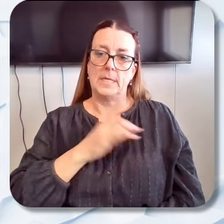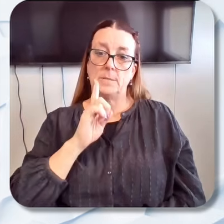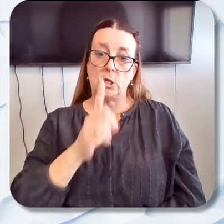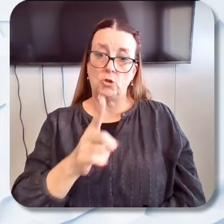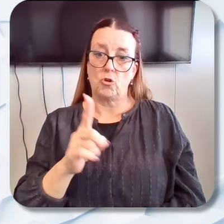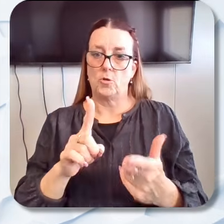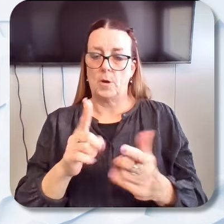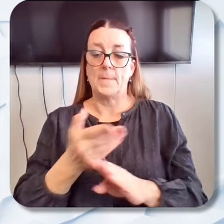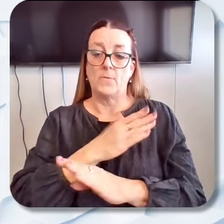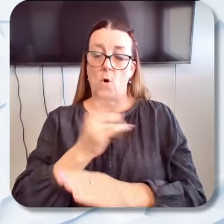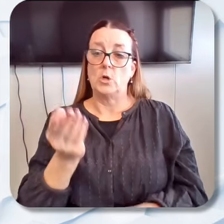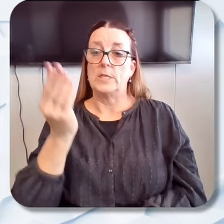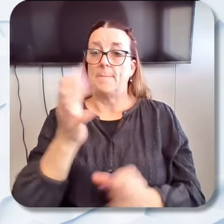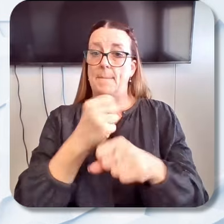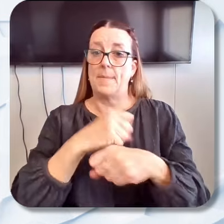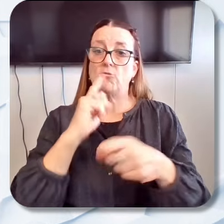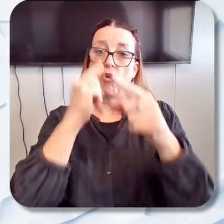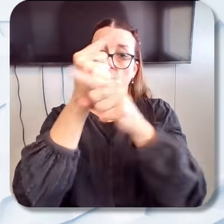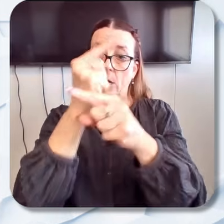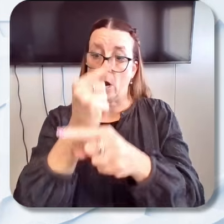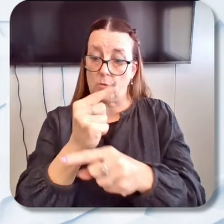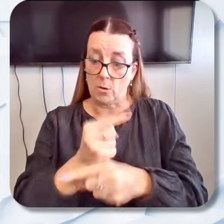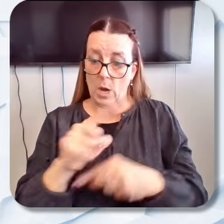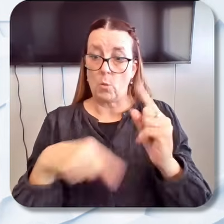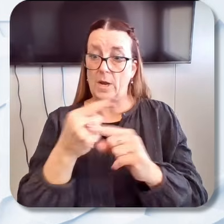submit, make sure everything is correct, because once you are submitting the data, no changes